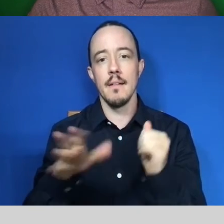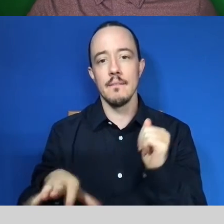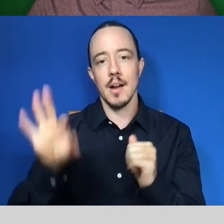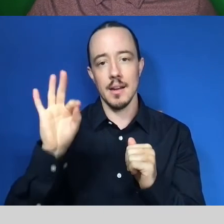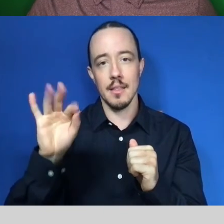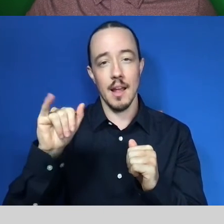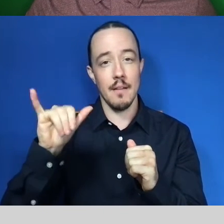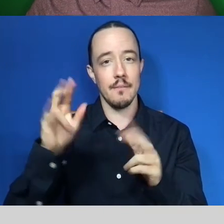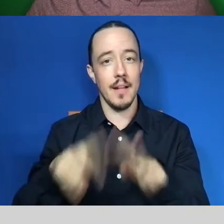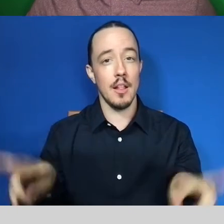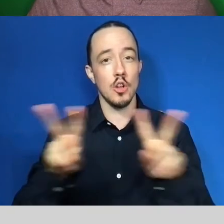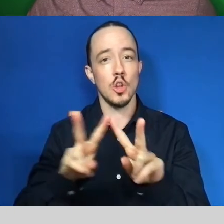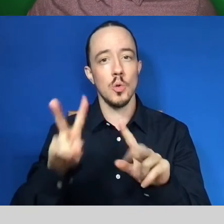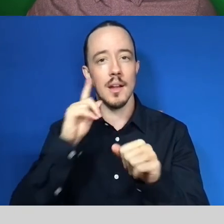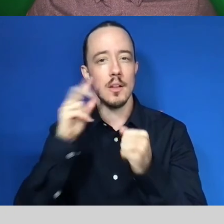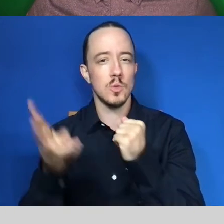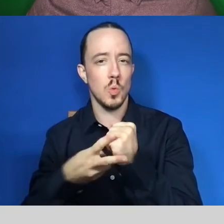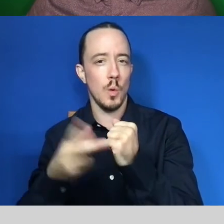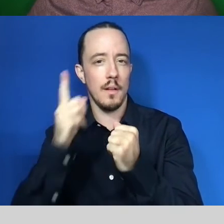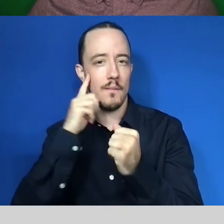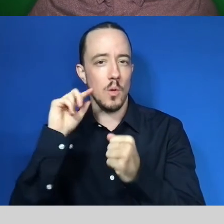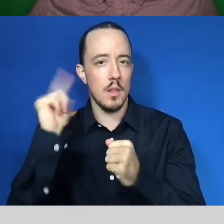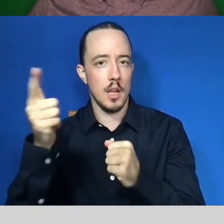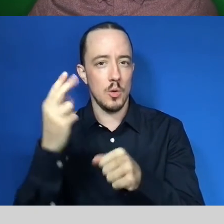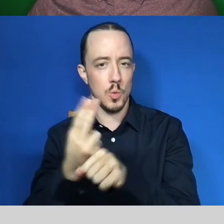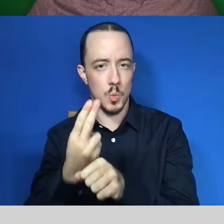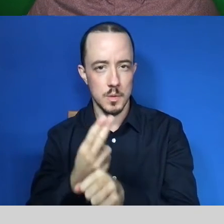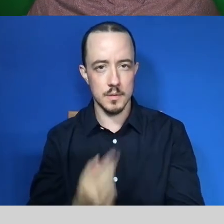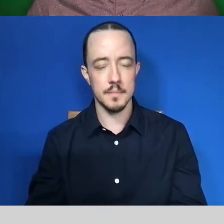storing the found quacks value in a meta variable for later use.